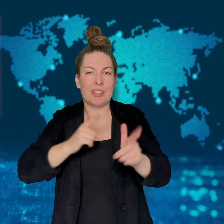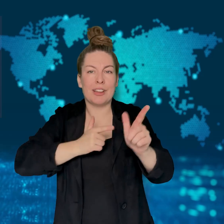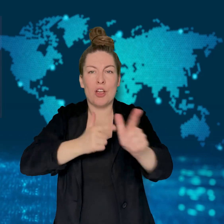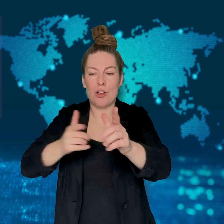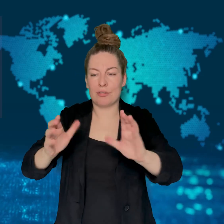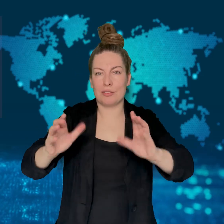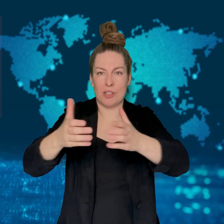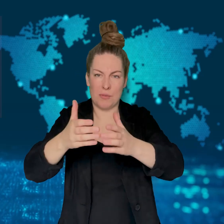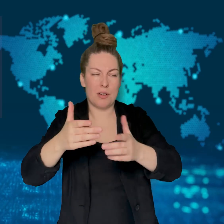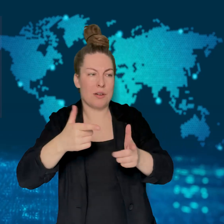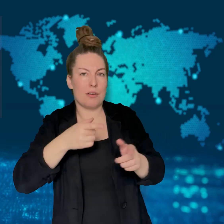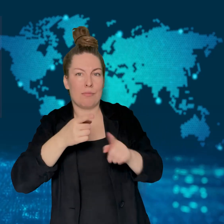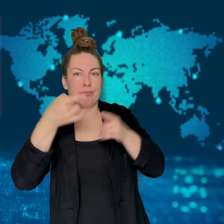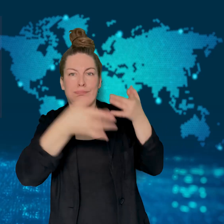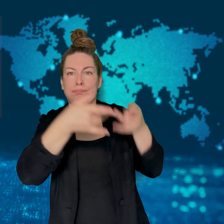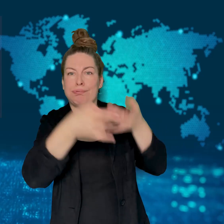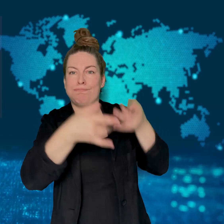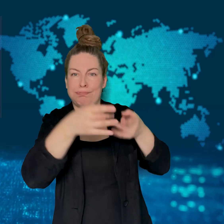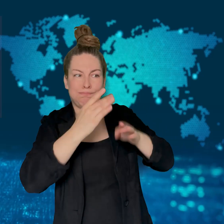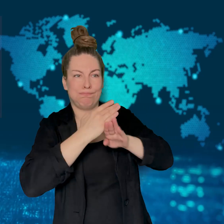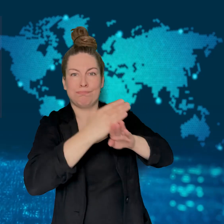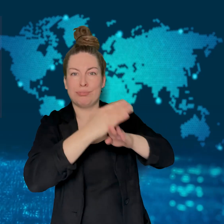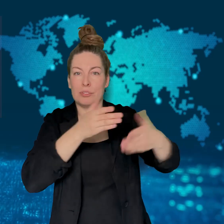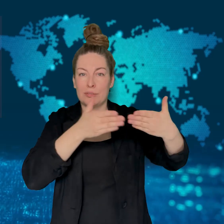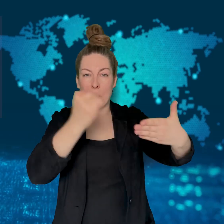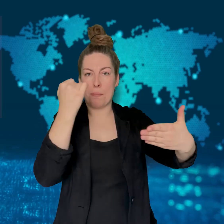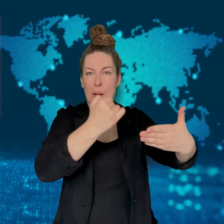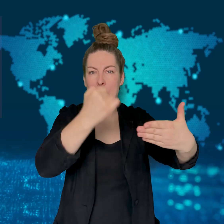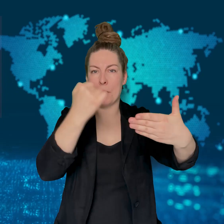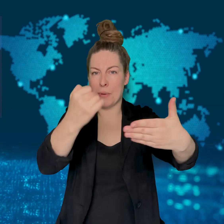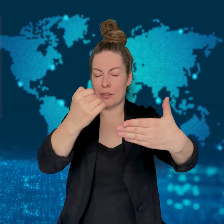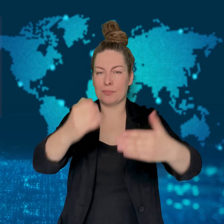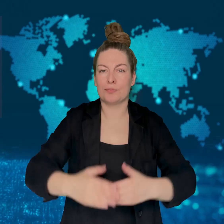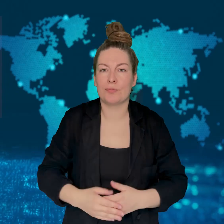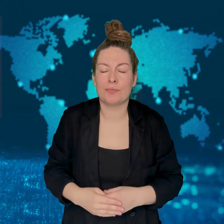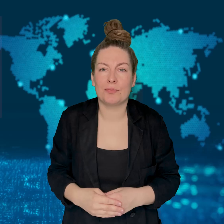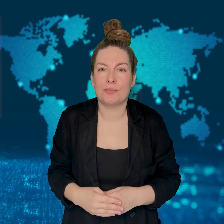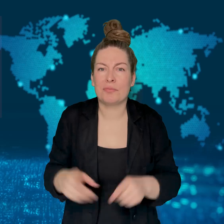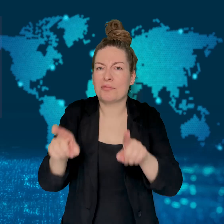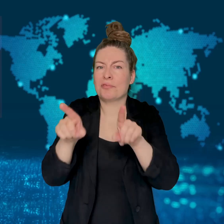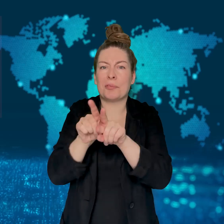the two to de-escalate.